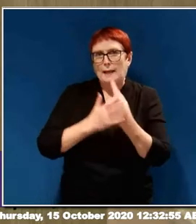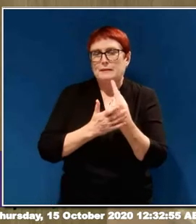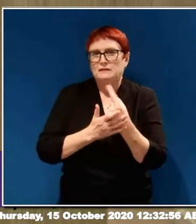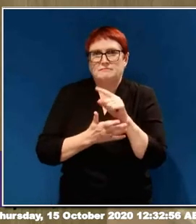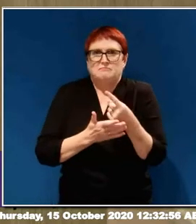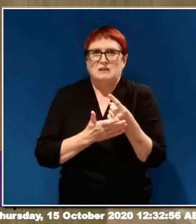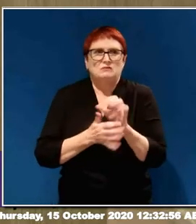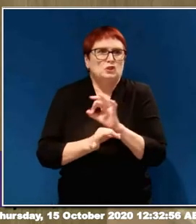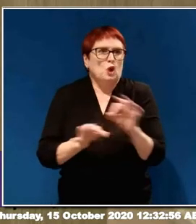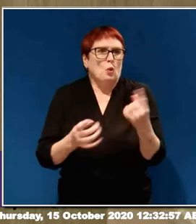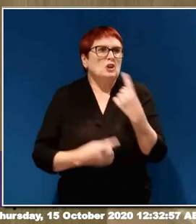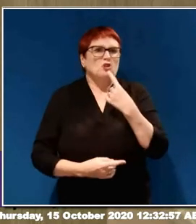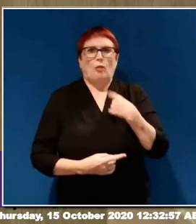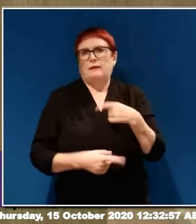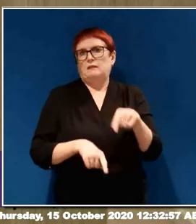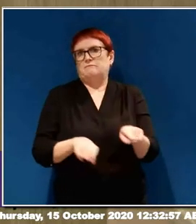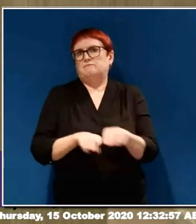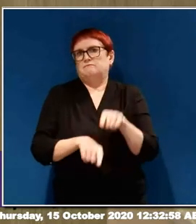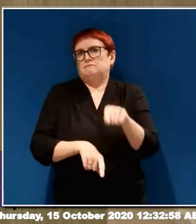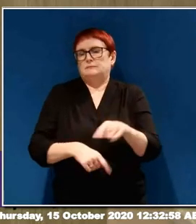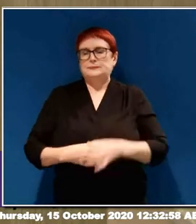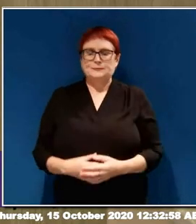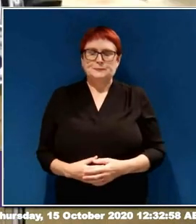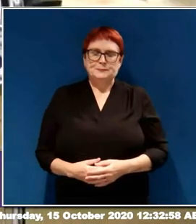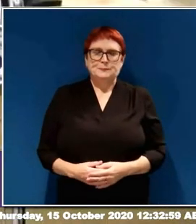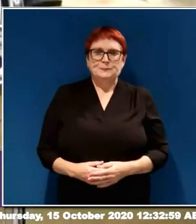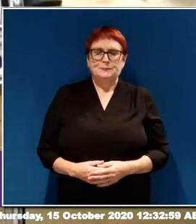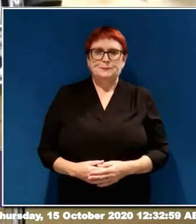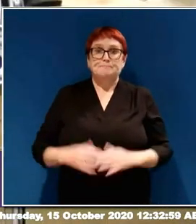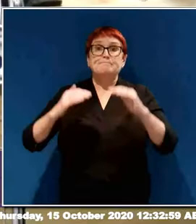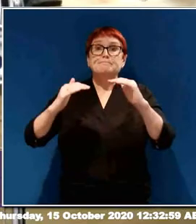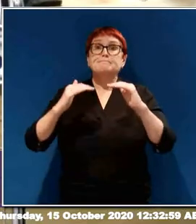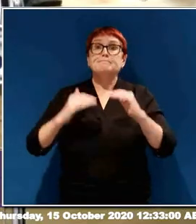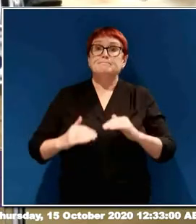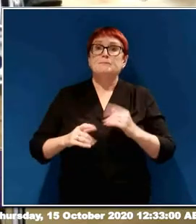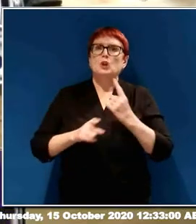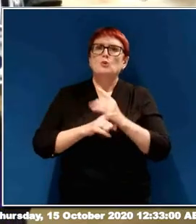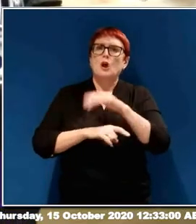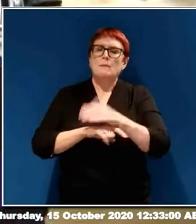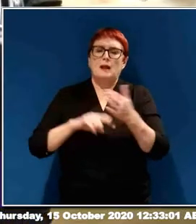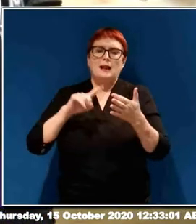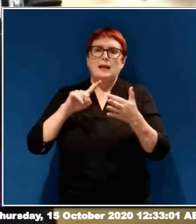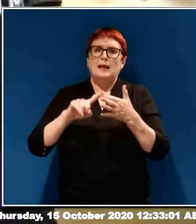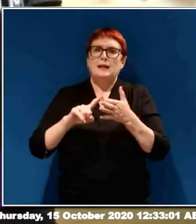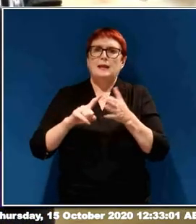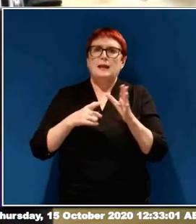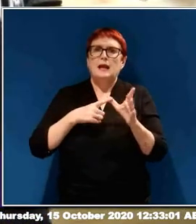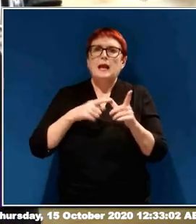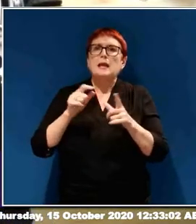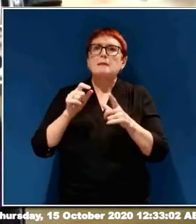I want to go to the EAP which you've touched on already, and as